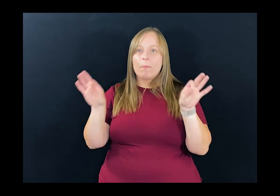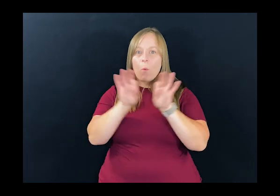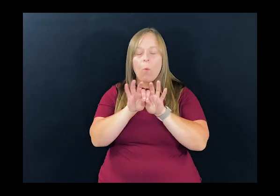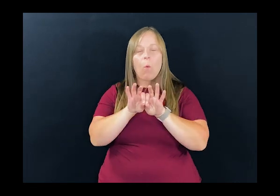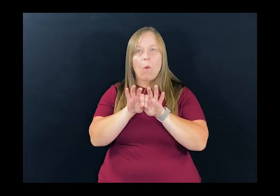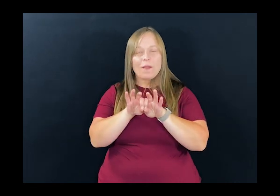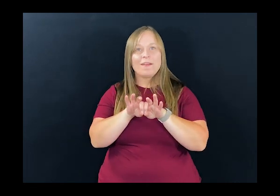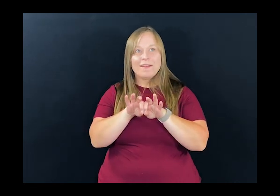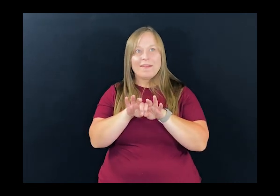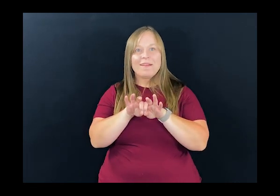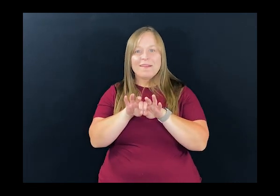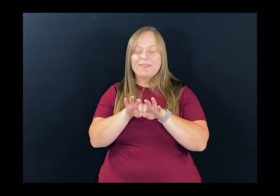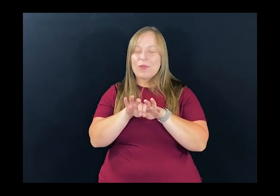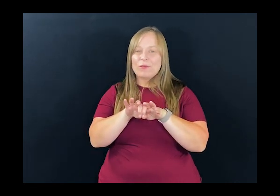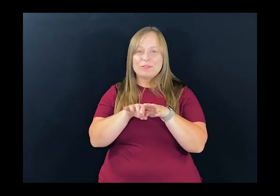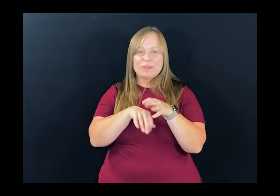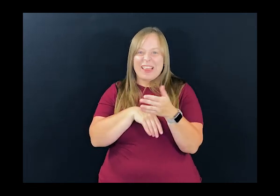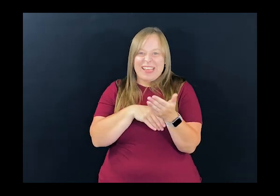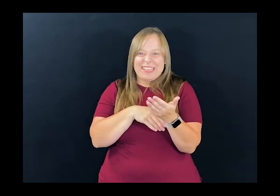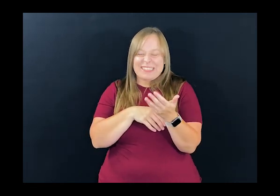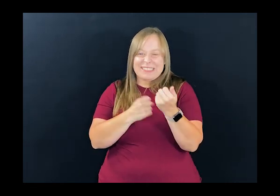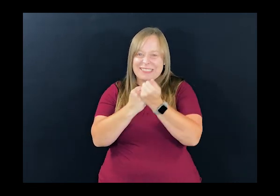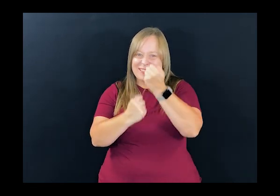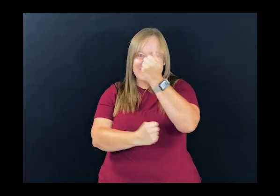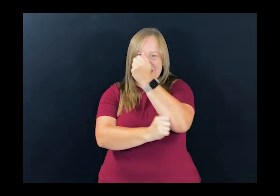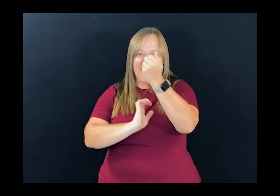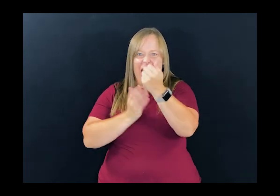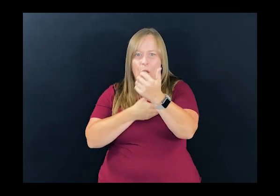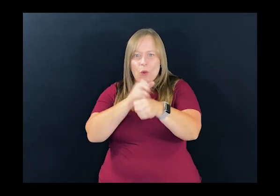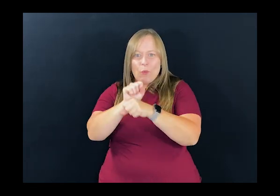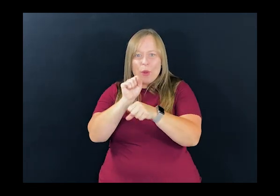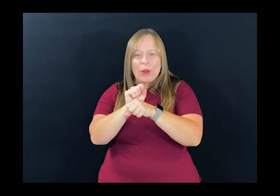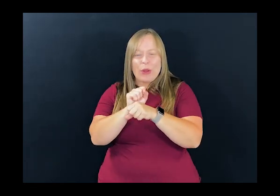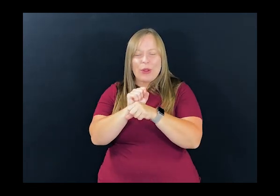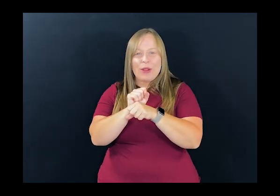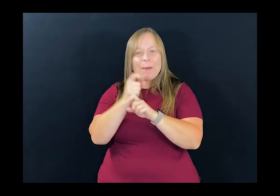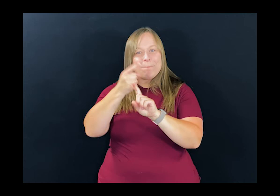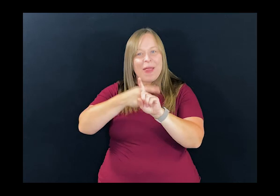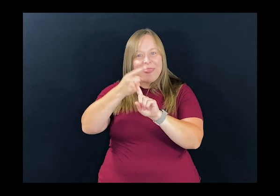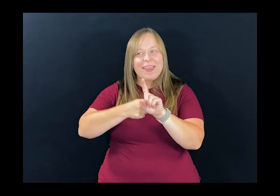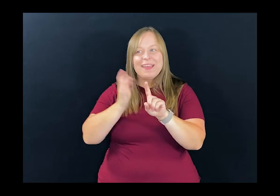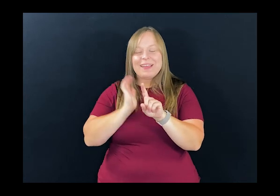Those were the cornerstone of our work where we have monthly calls.